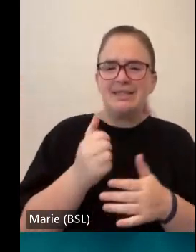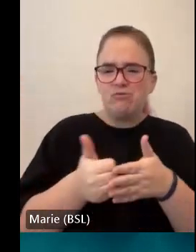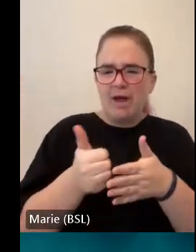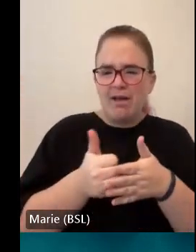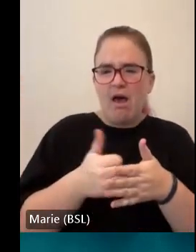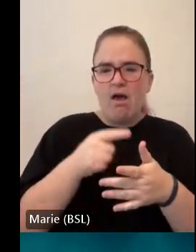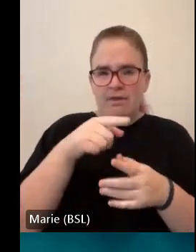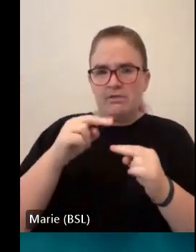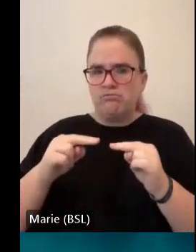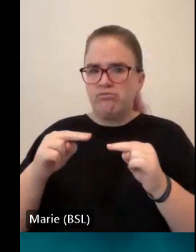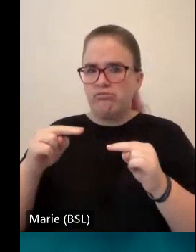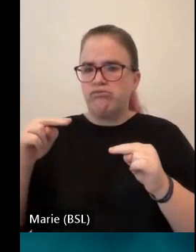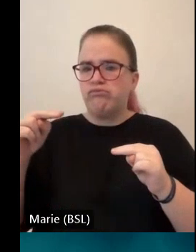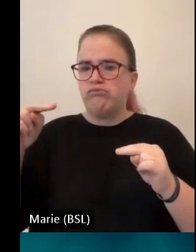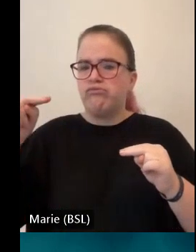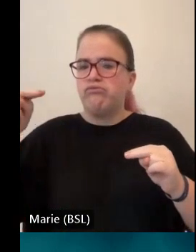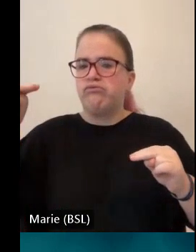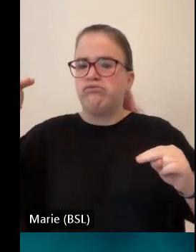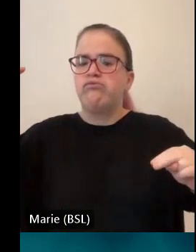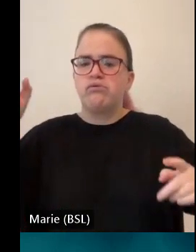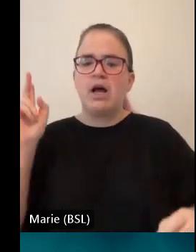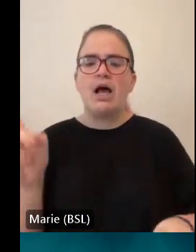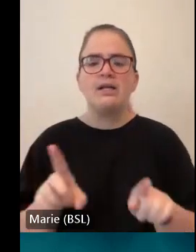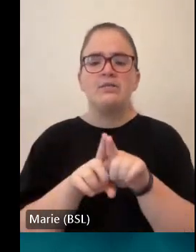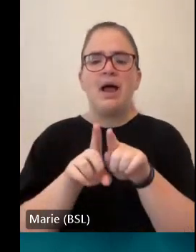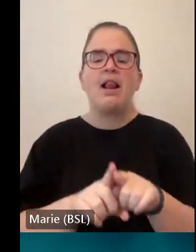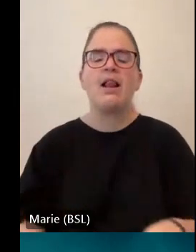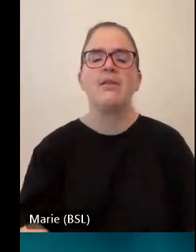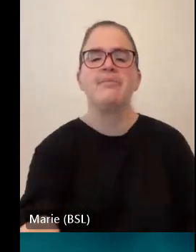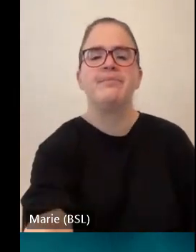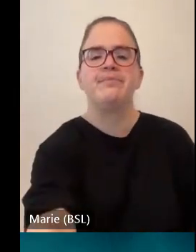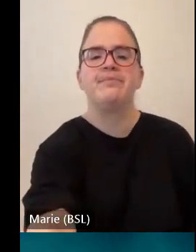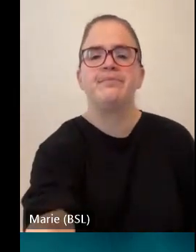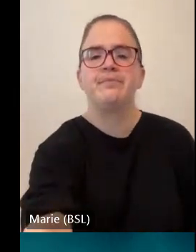So it is really a growing fraud type.